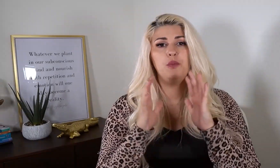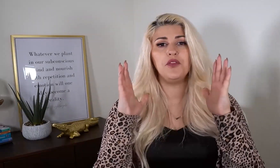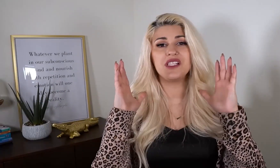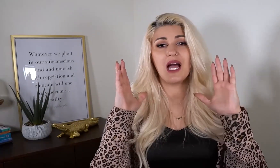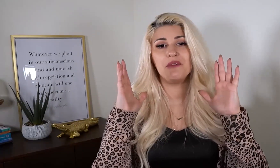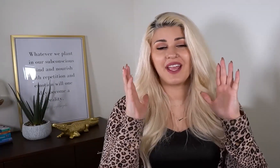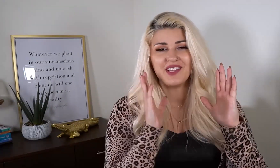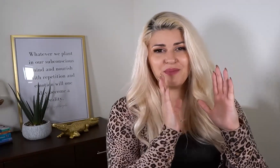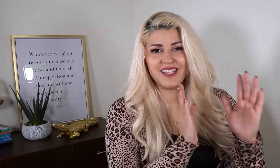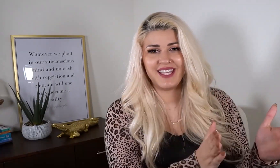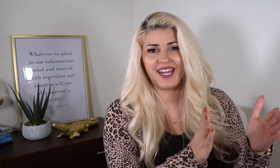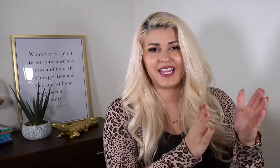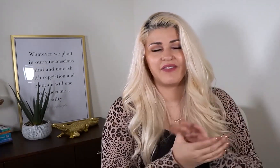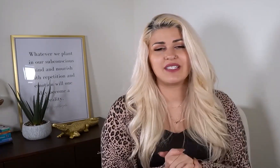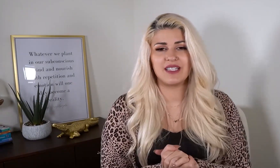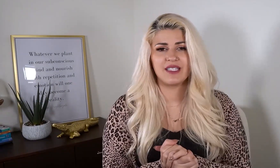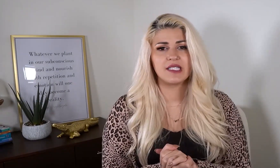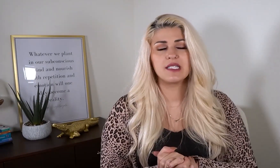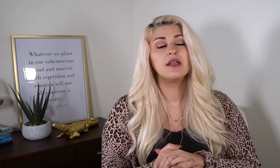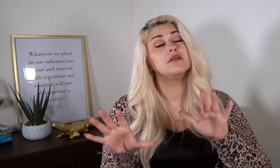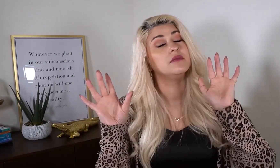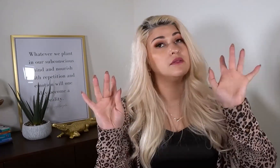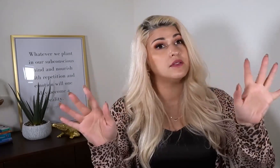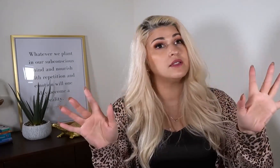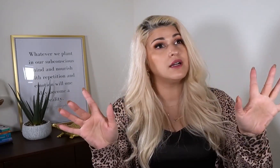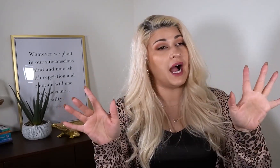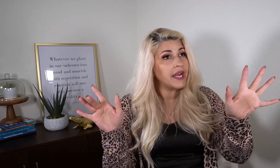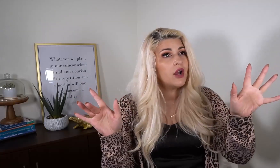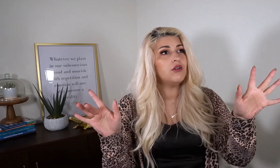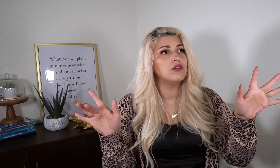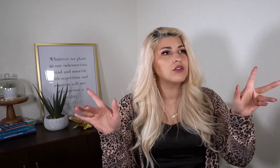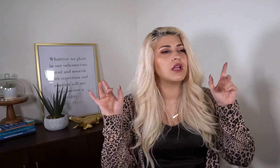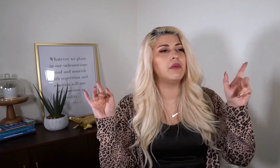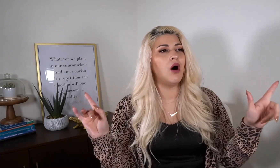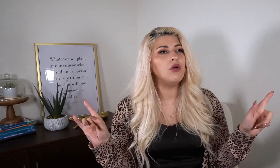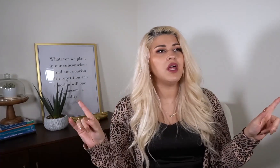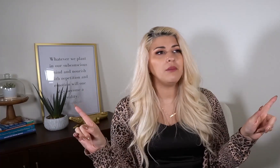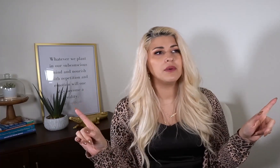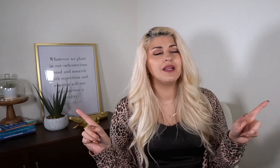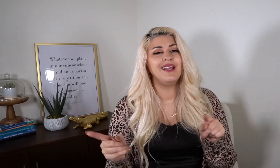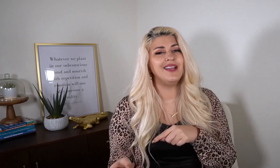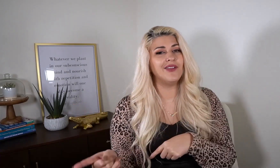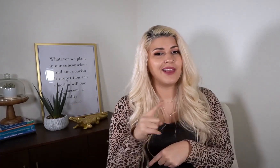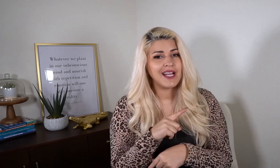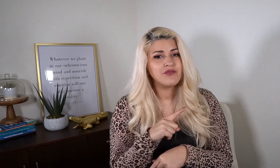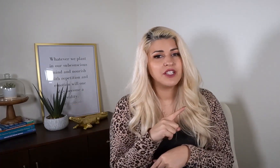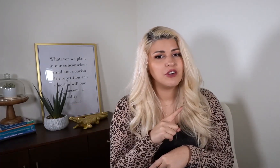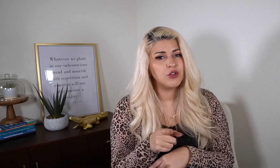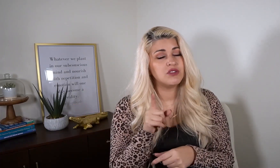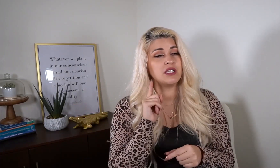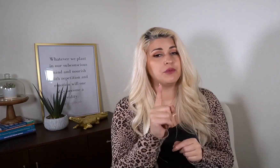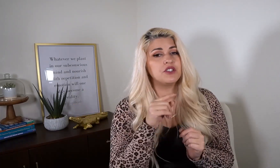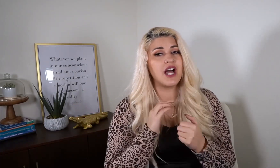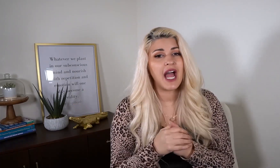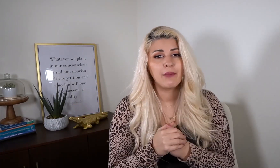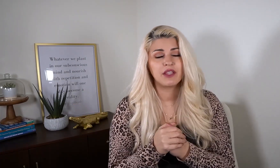You put the topic at the beginning of the sentence. I know you're like, "But hold up, in the last video you said to put time